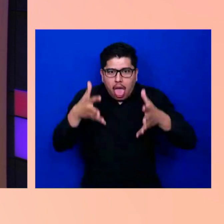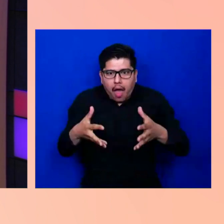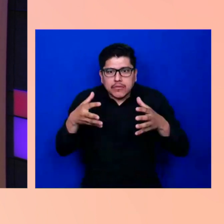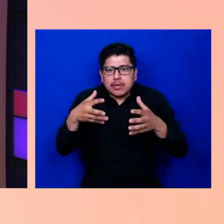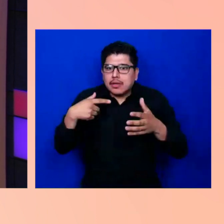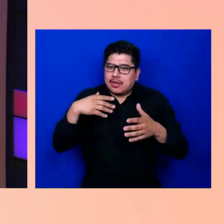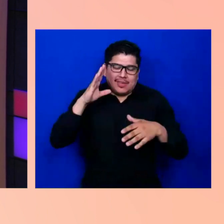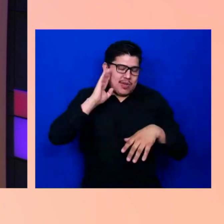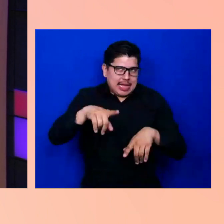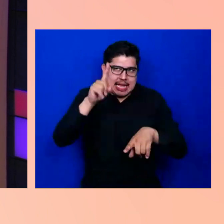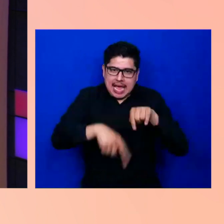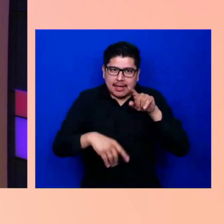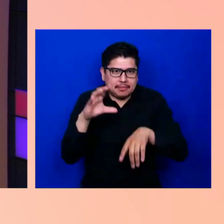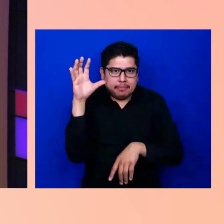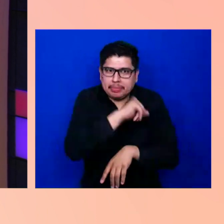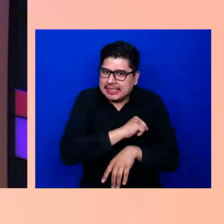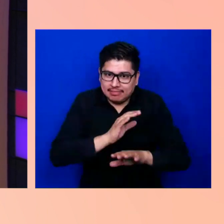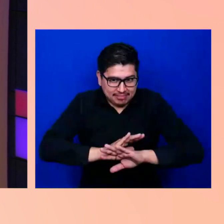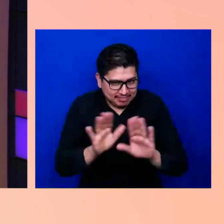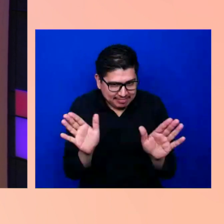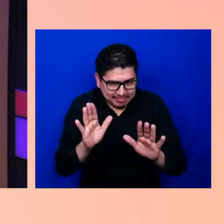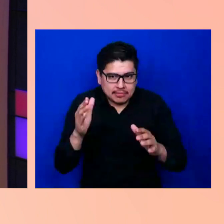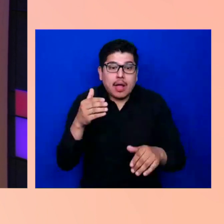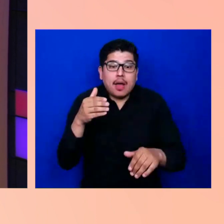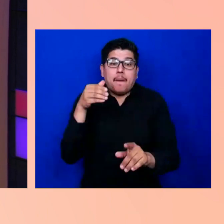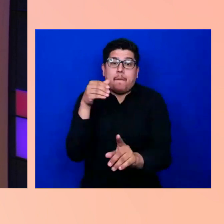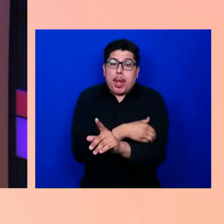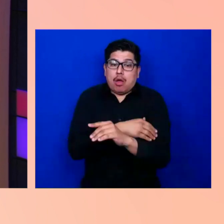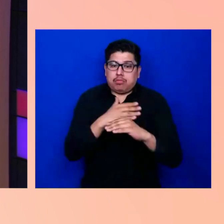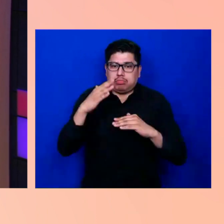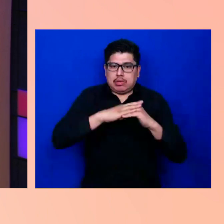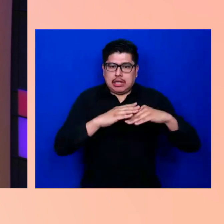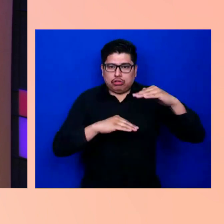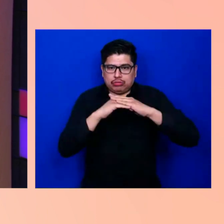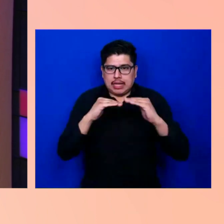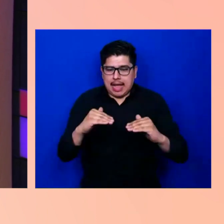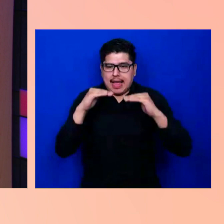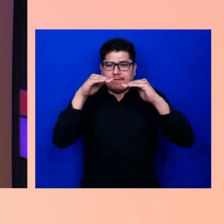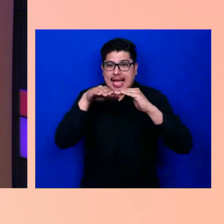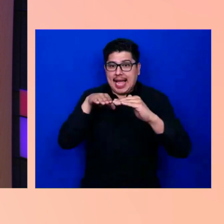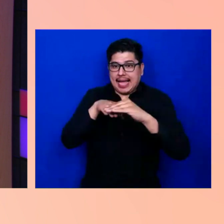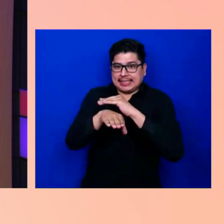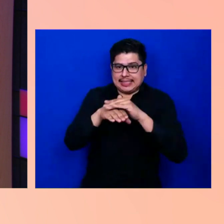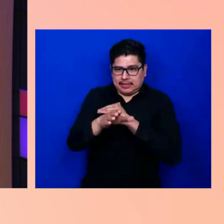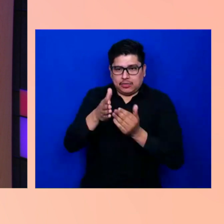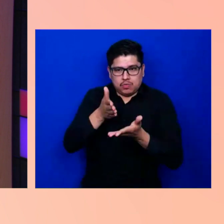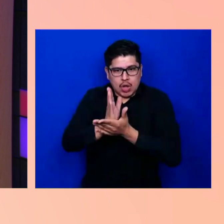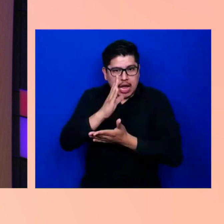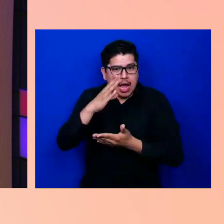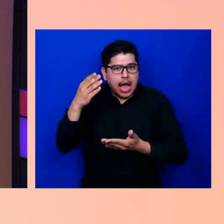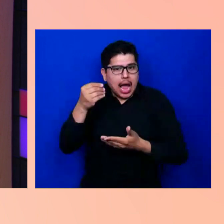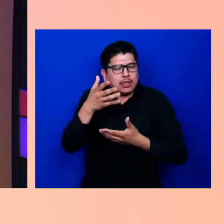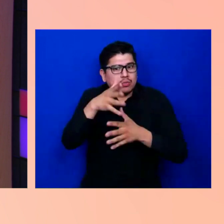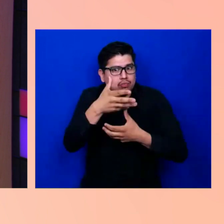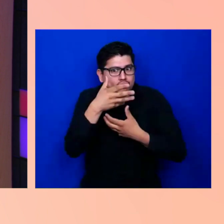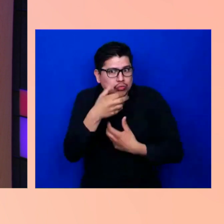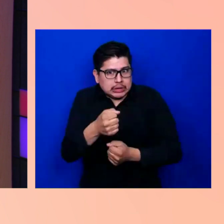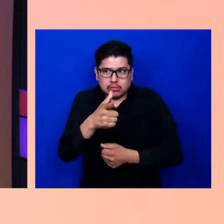intersectionality on advancing accessibility rights. Trust me, you don't want to miss that one. We deep dive into new developments